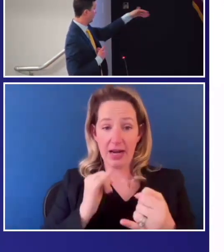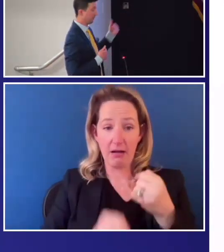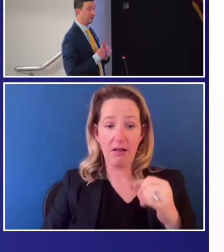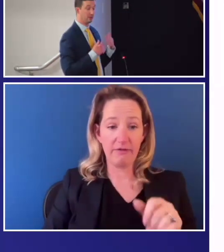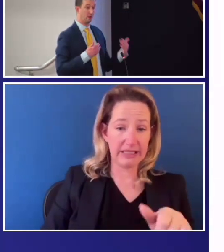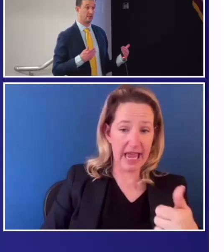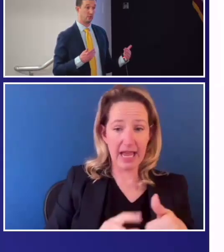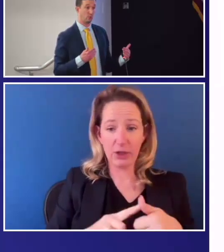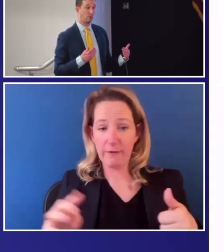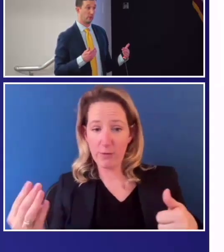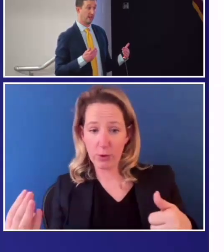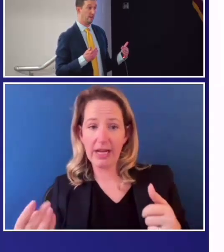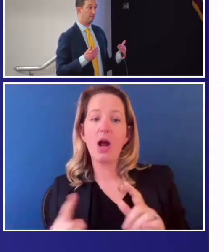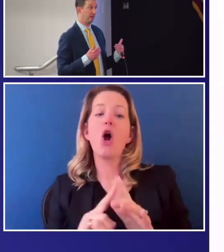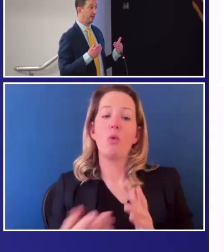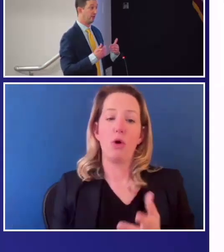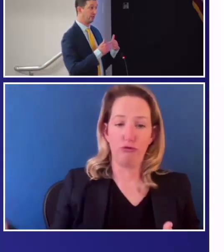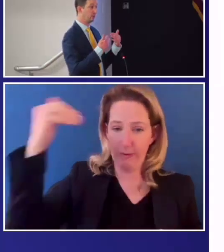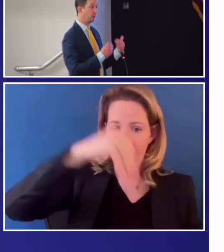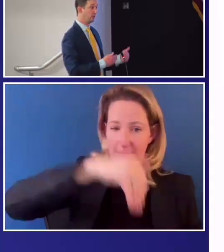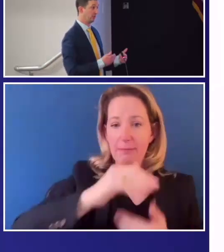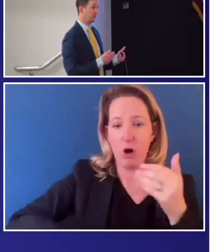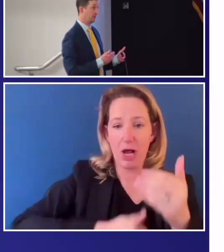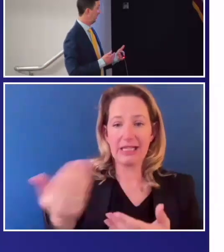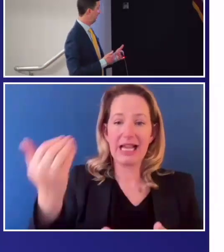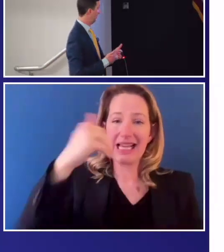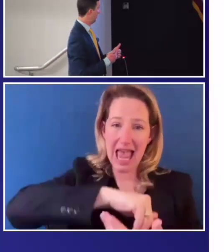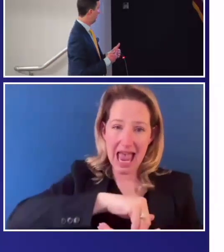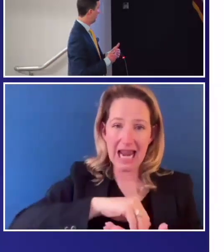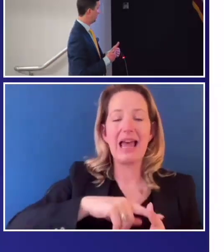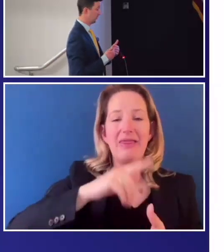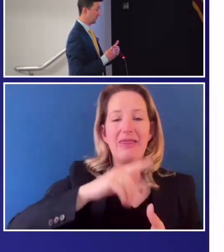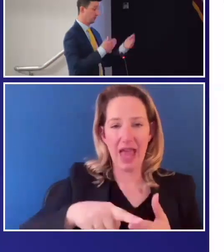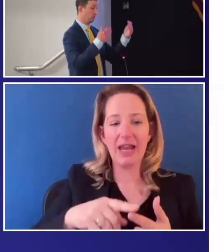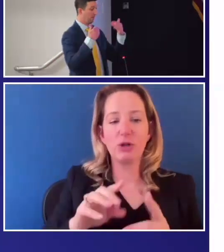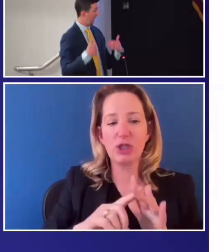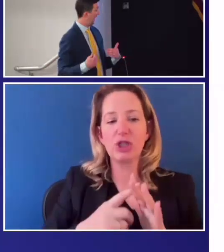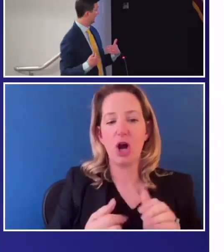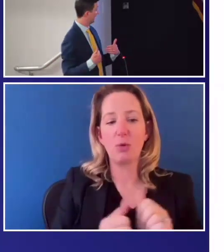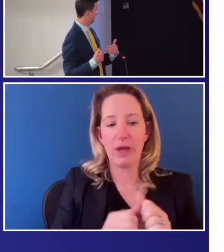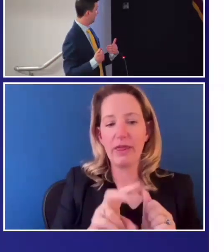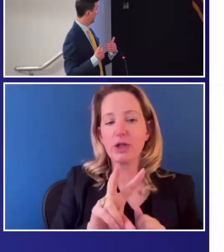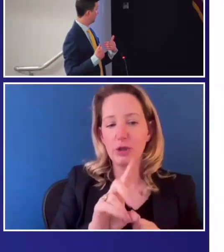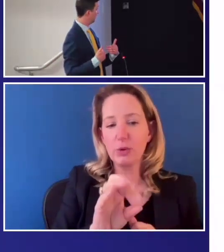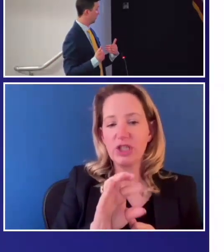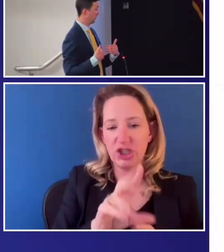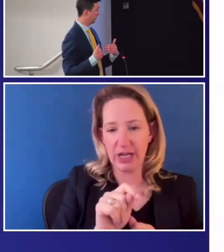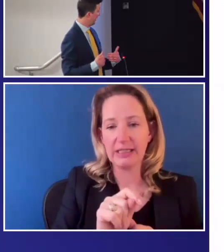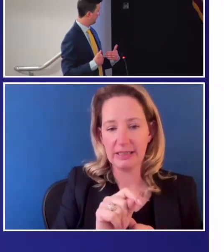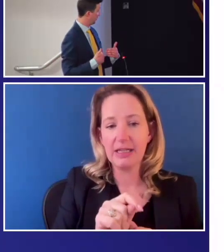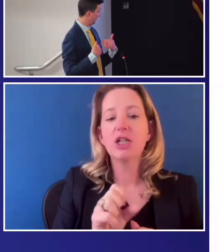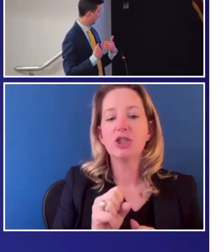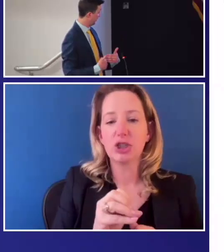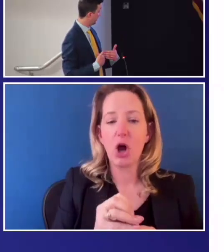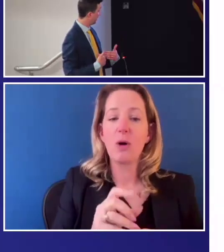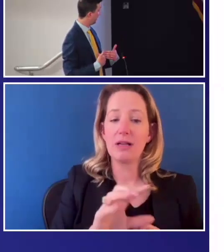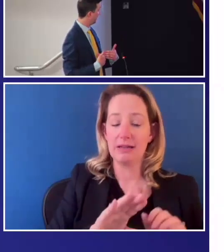you repeat the process one more time, but now you're at the two-digit CIP level. So you start -- you jump back in step 10 to 2025, which is the current year in this